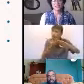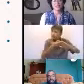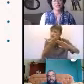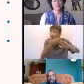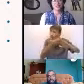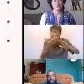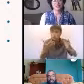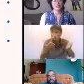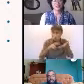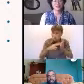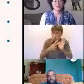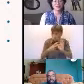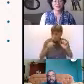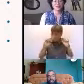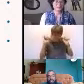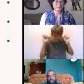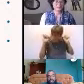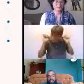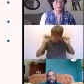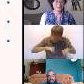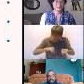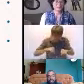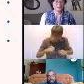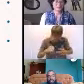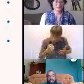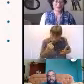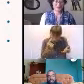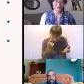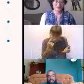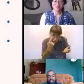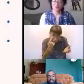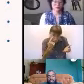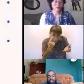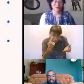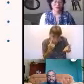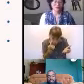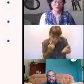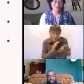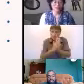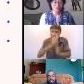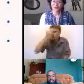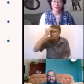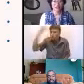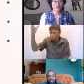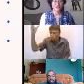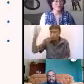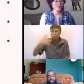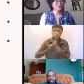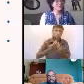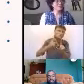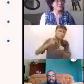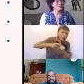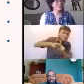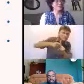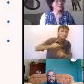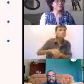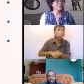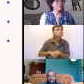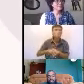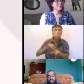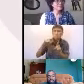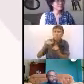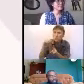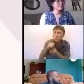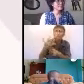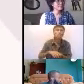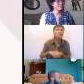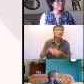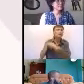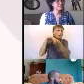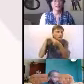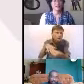situation of harassment or oppressive language or behaviour.